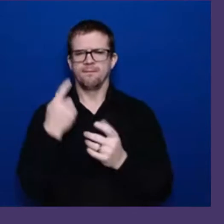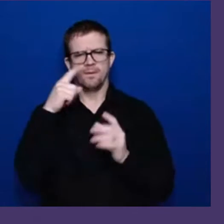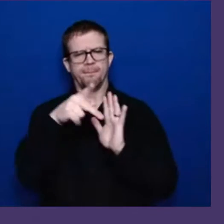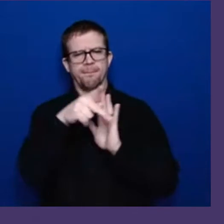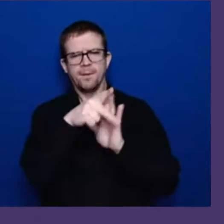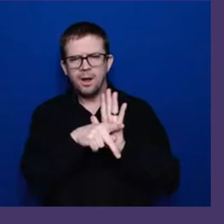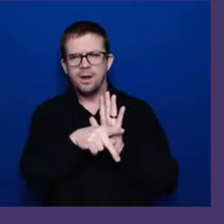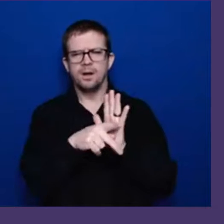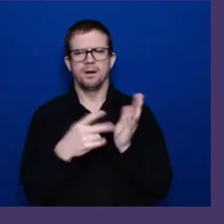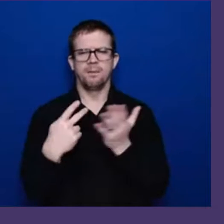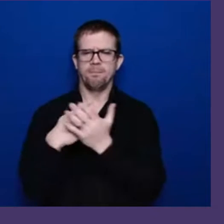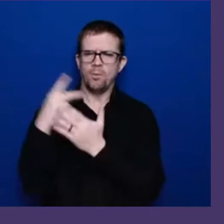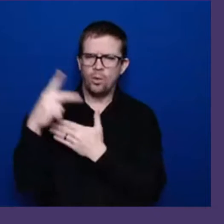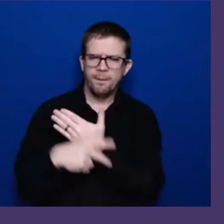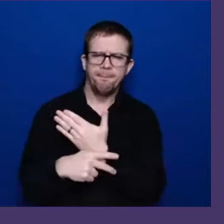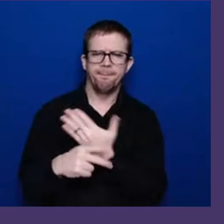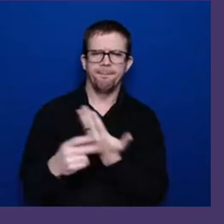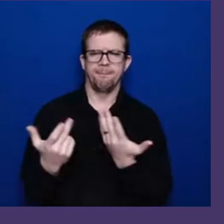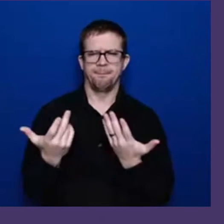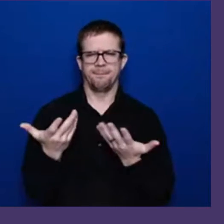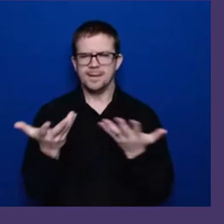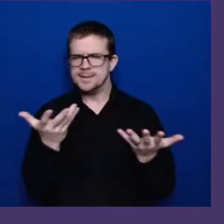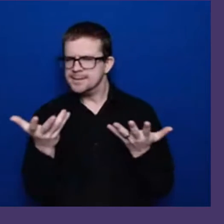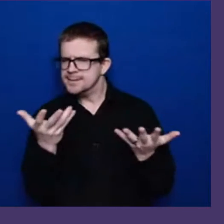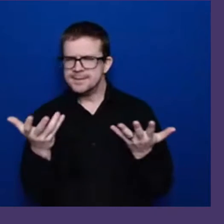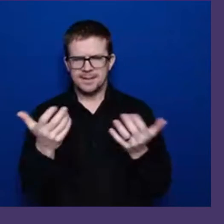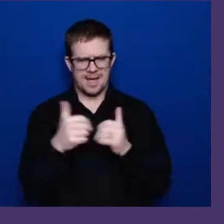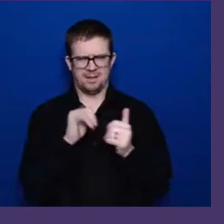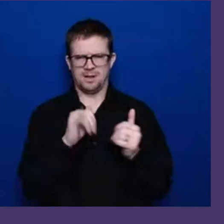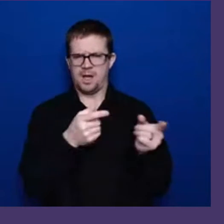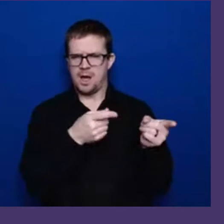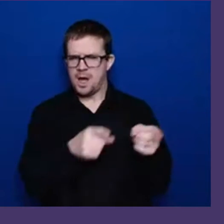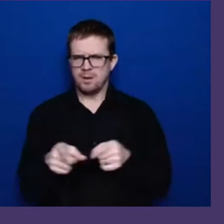needed to be happening. It was so much going on that it became